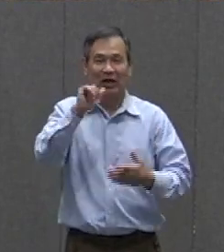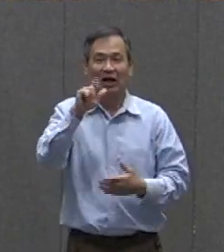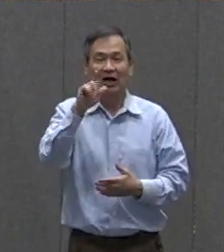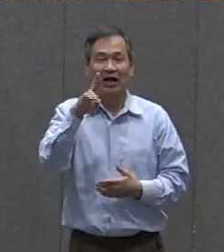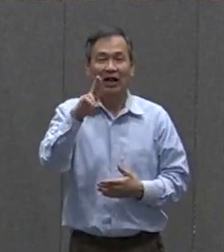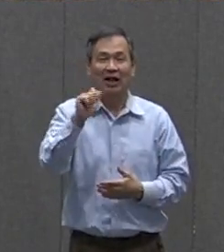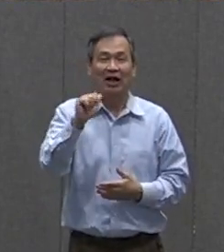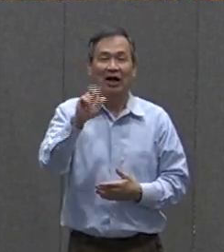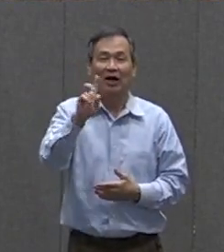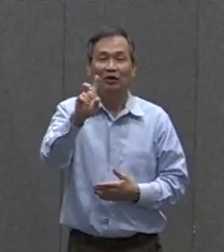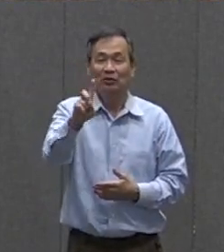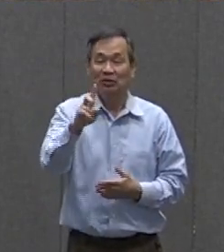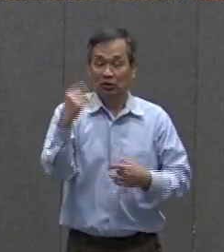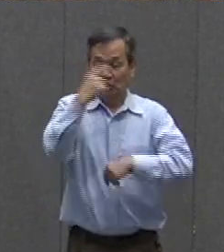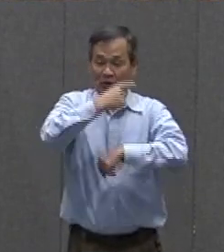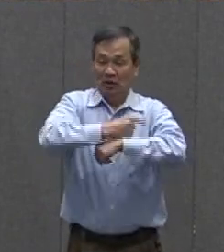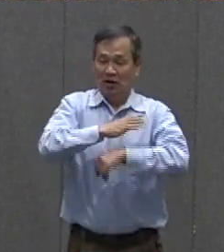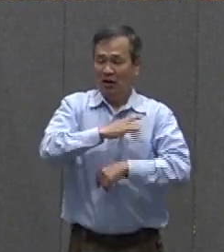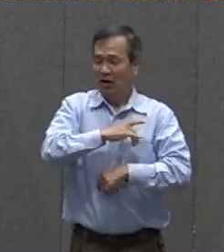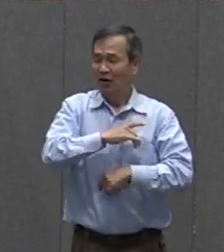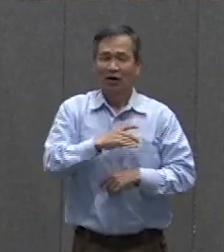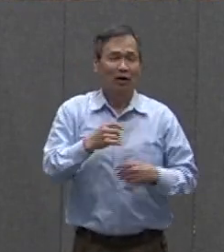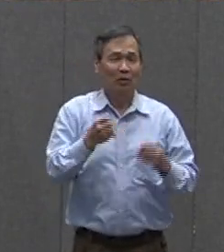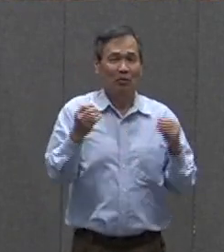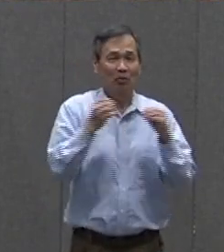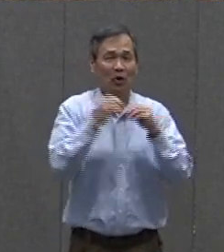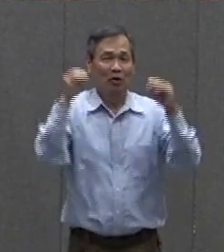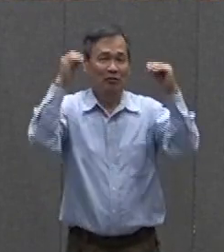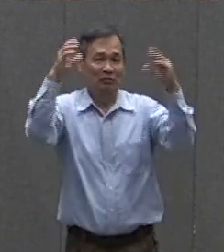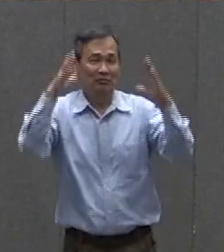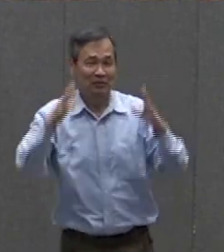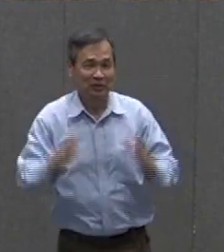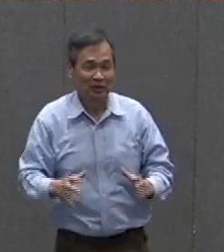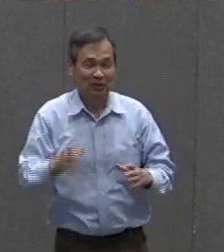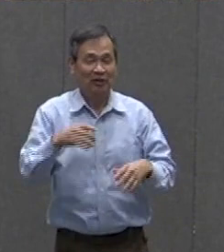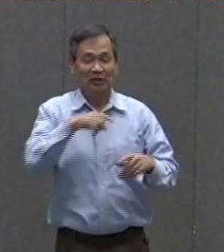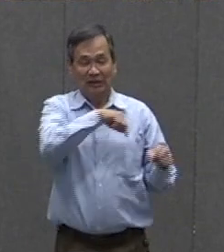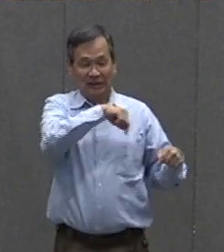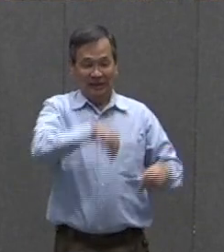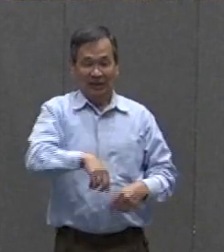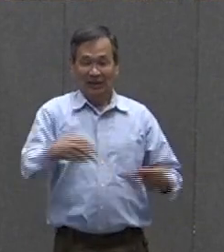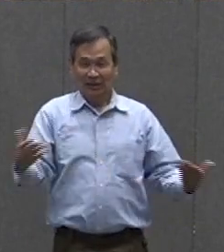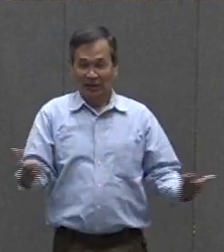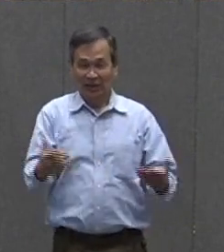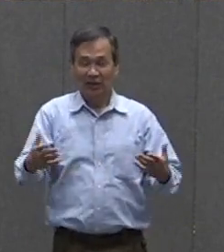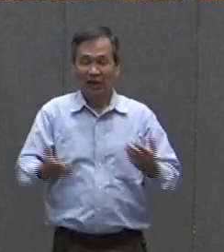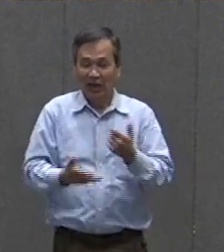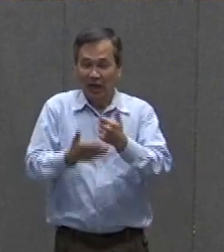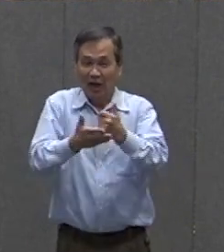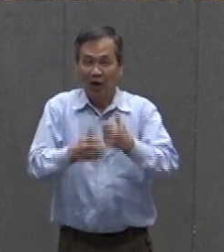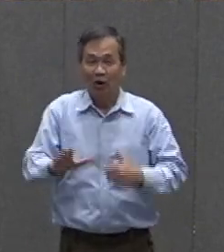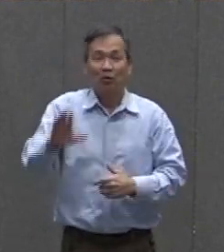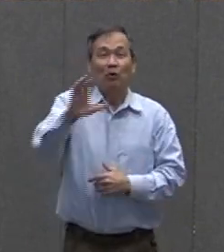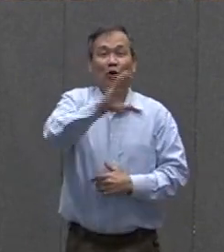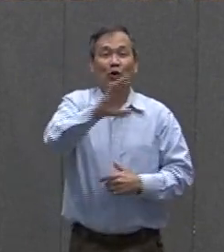to wow you and to give some really great activities that will keep your children learning at home and keep them engaged.